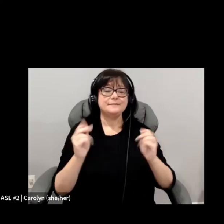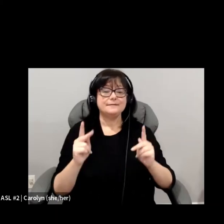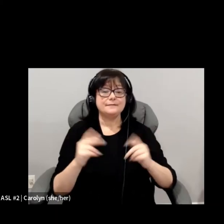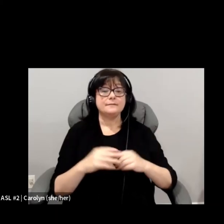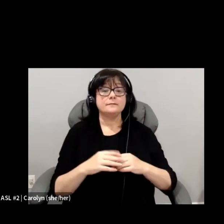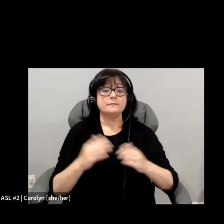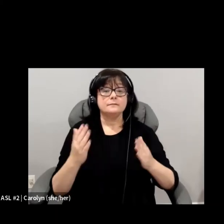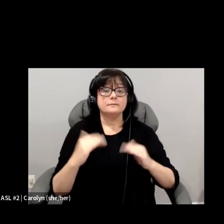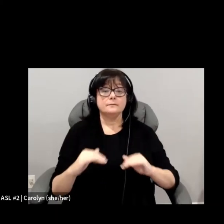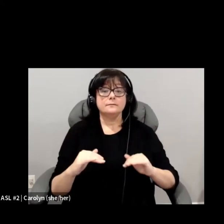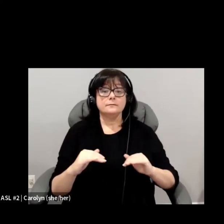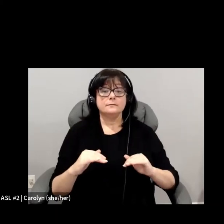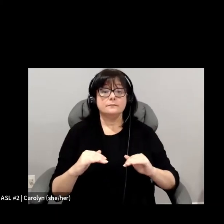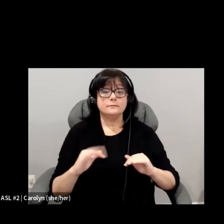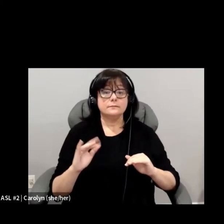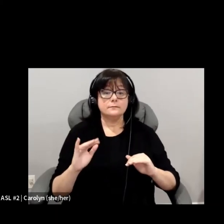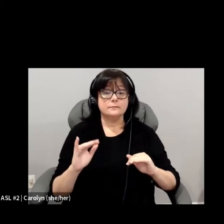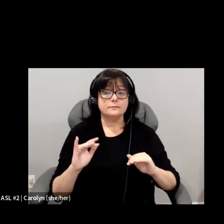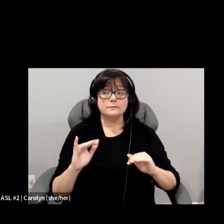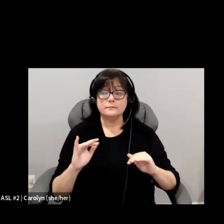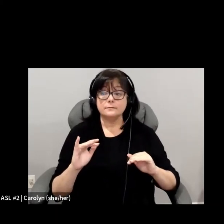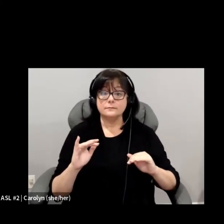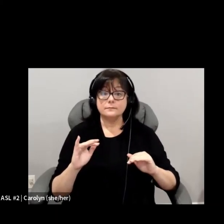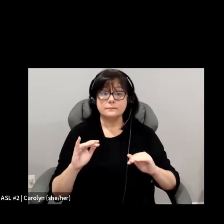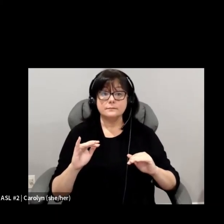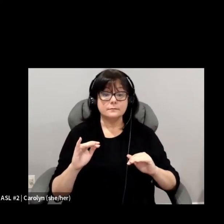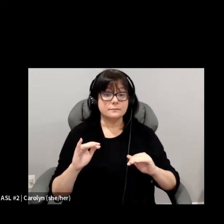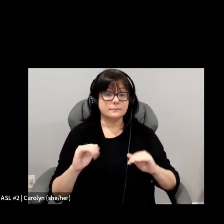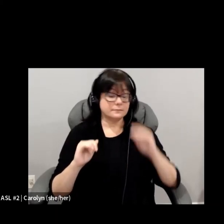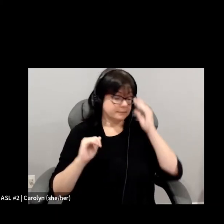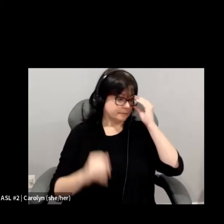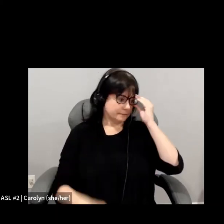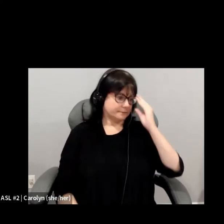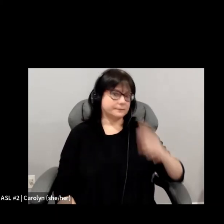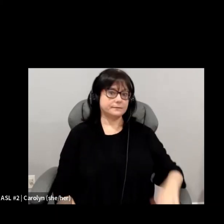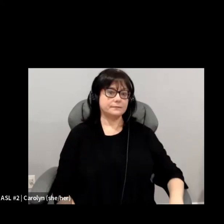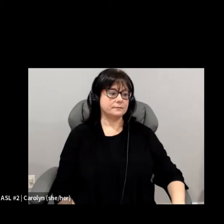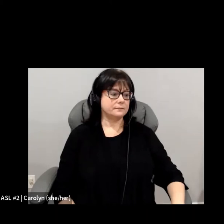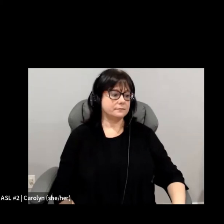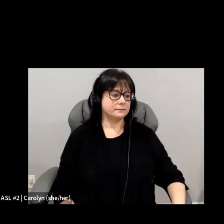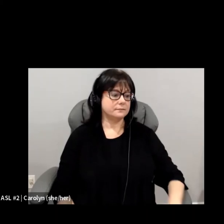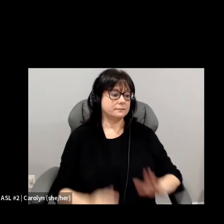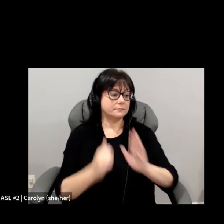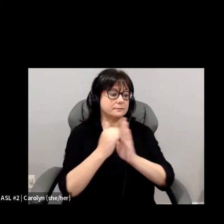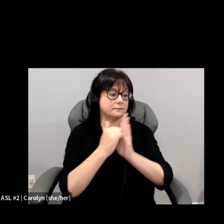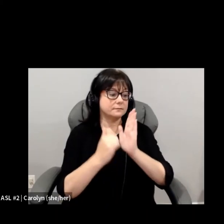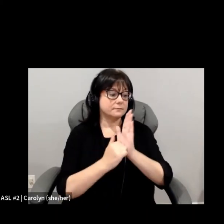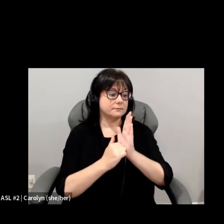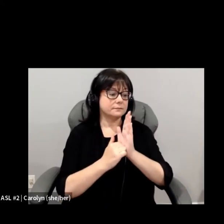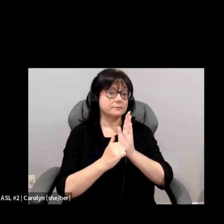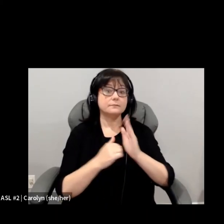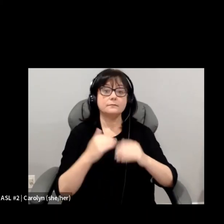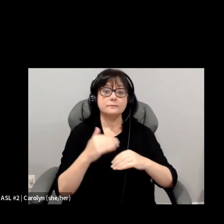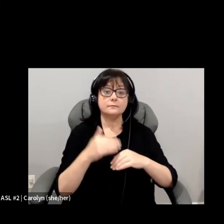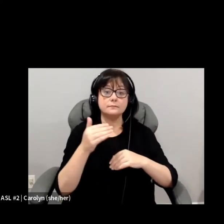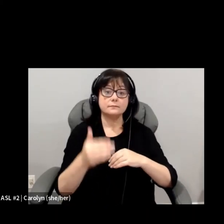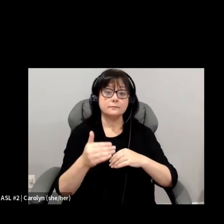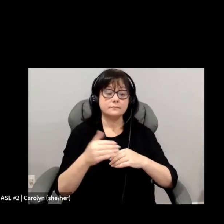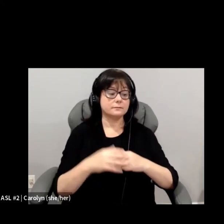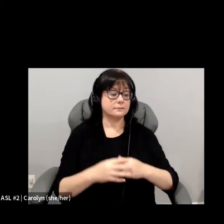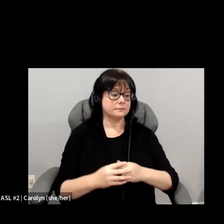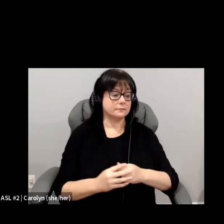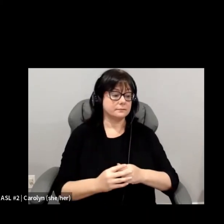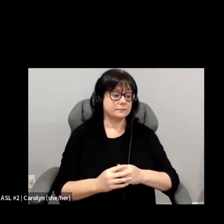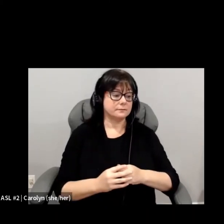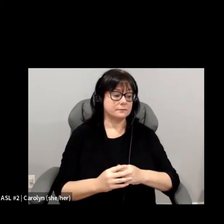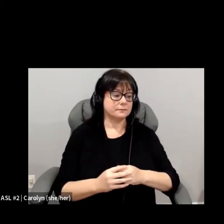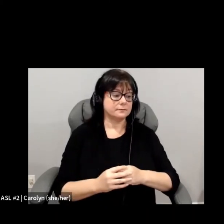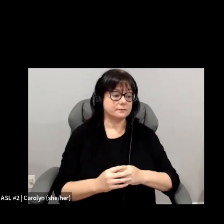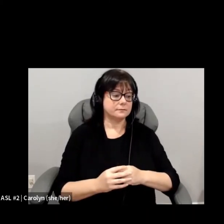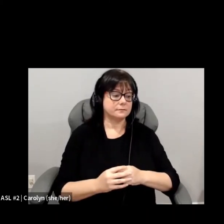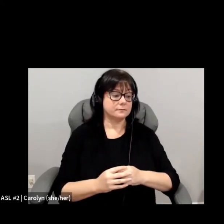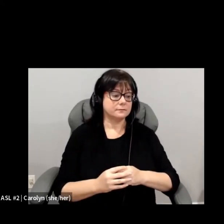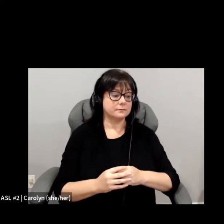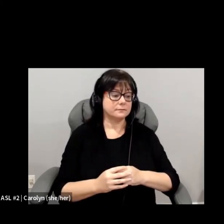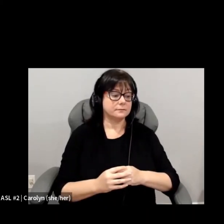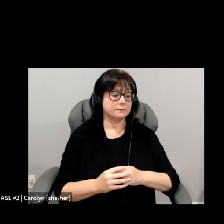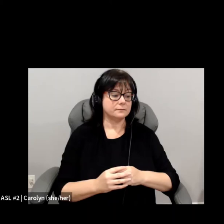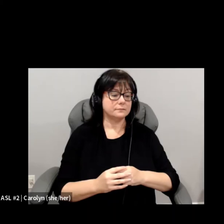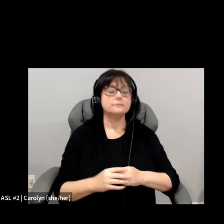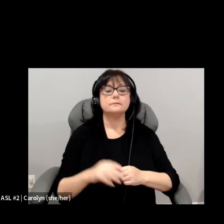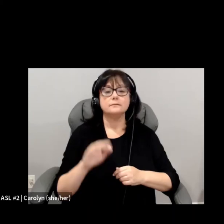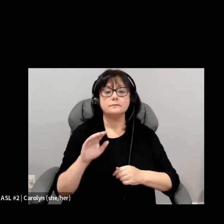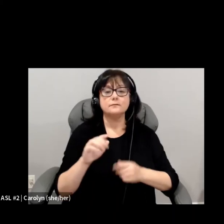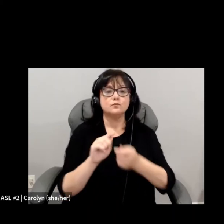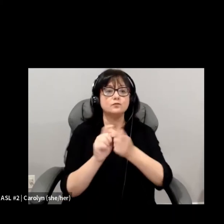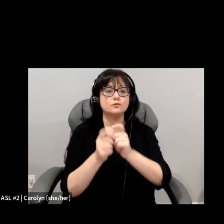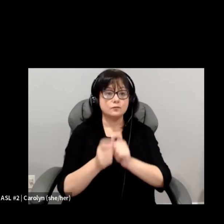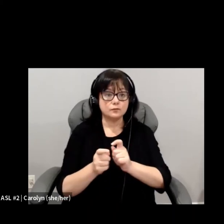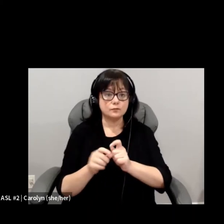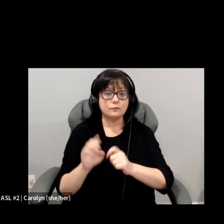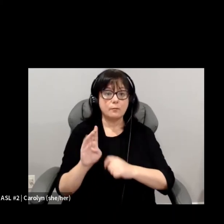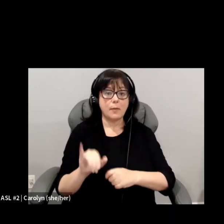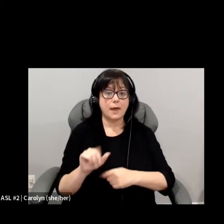NEXT POINT OF BUSINESS IS TO ADOPT BY-LAW AMENDMENTS.